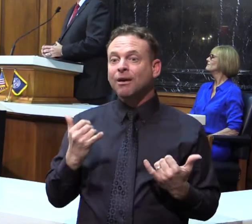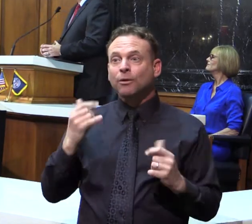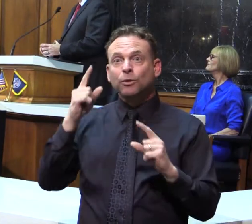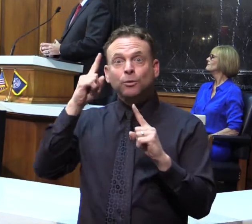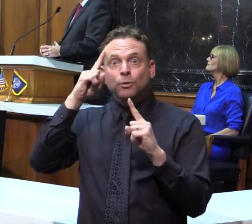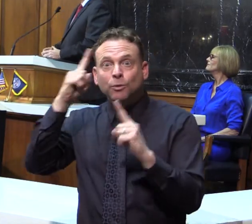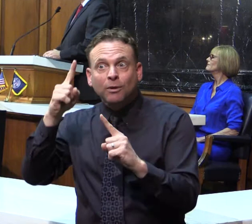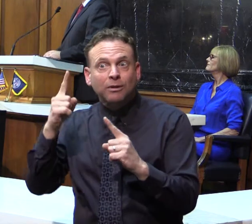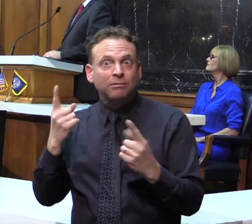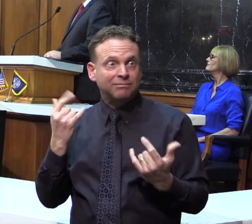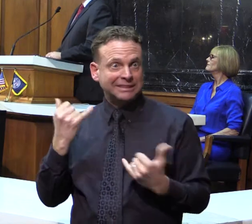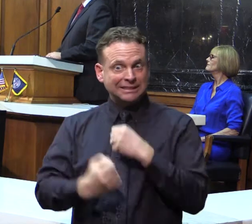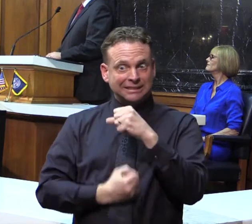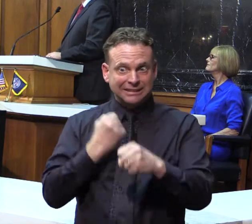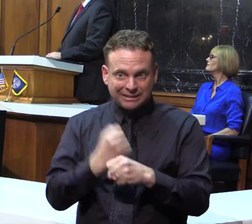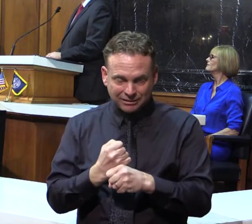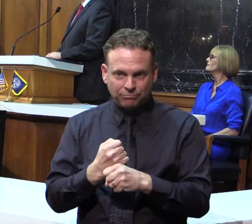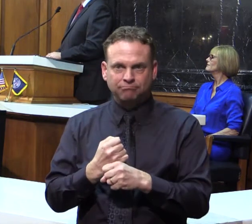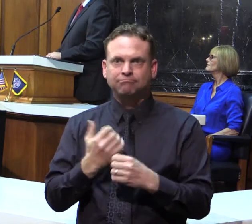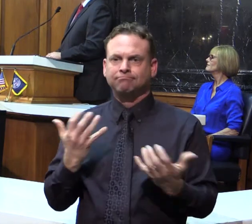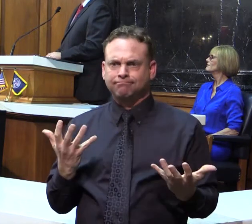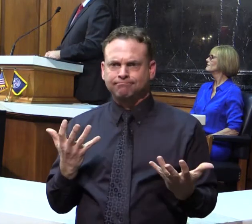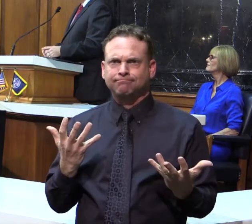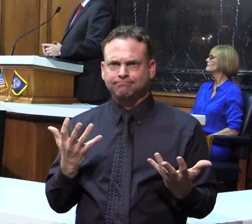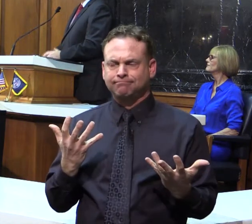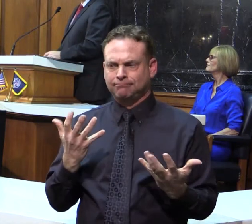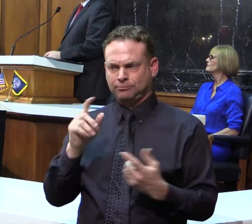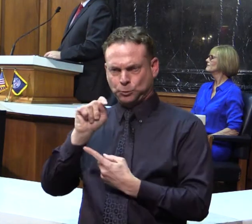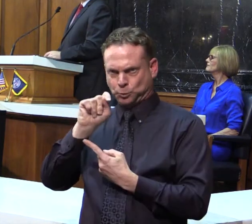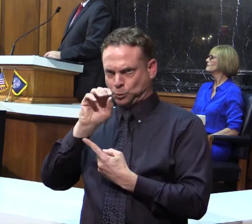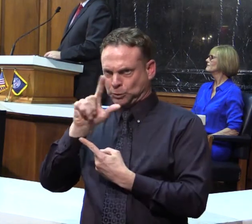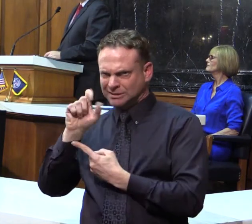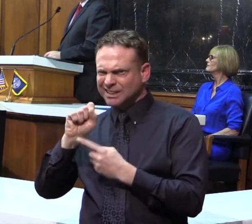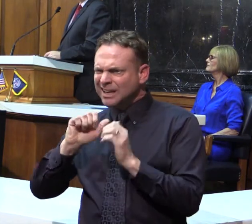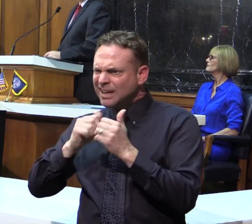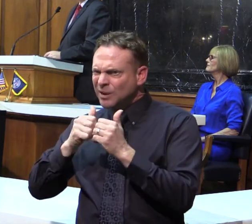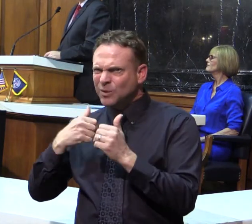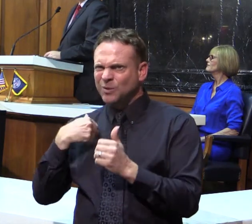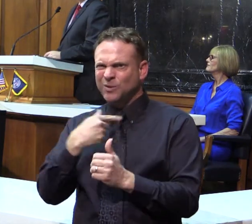a single purpose in mind: to make life better for all Hoosiers.